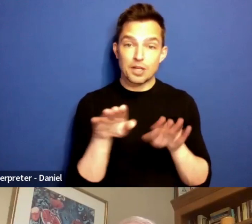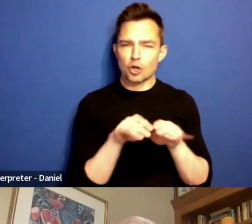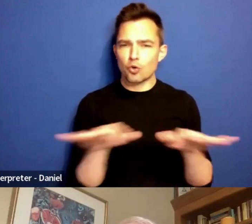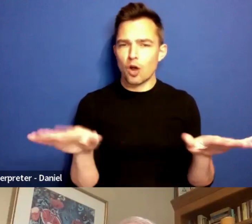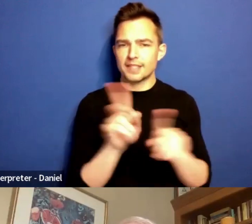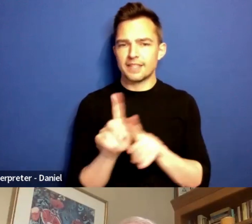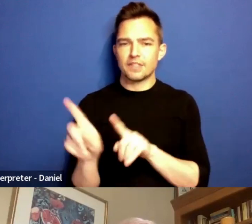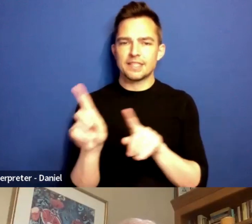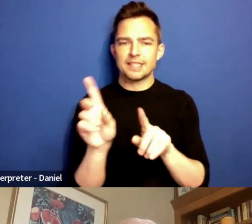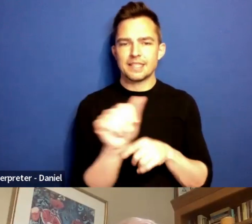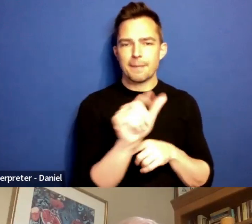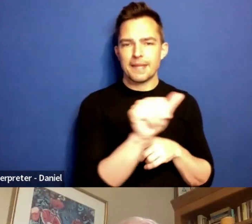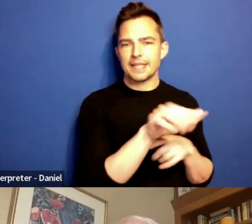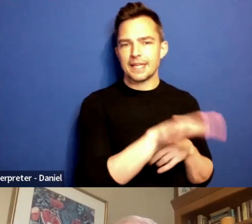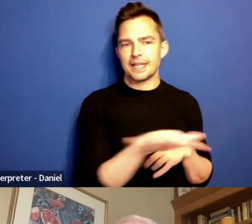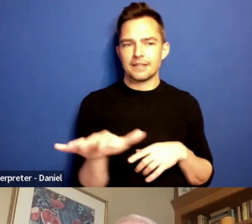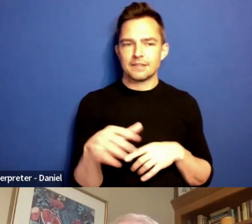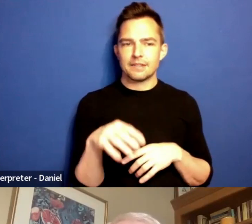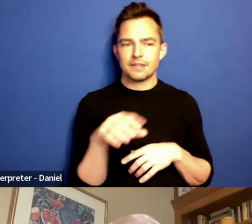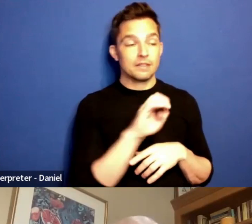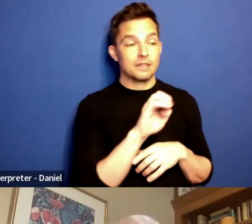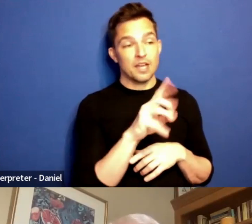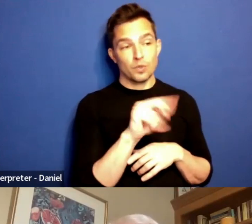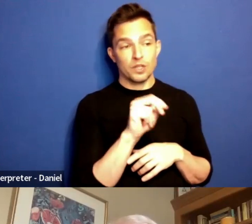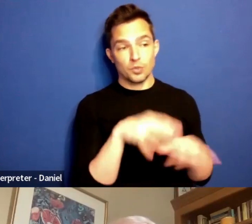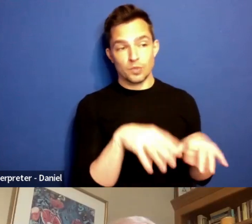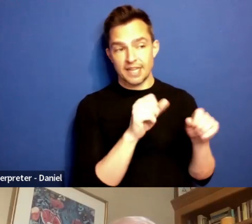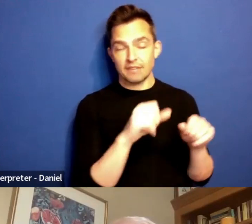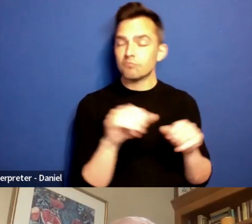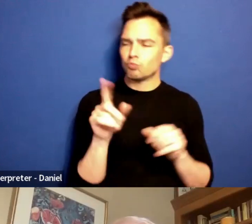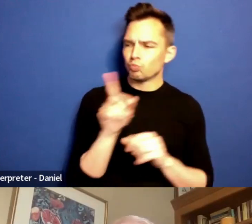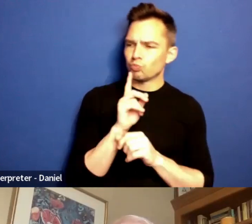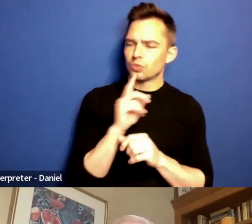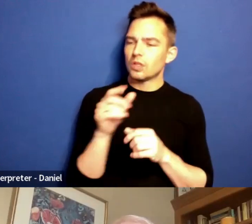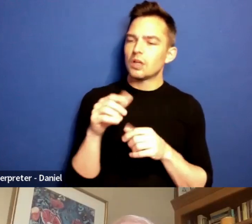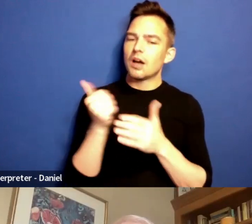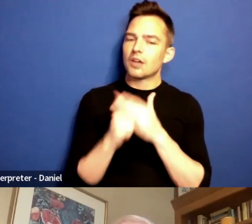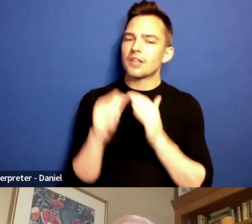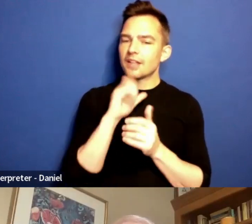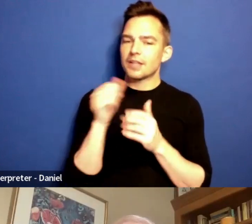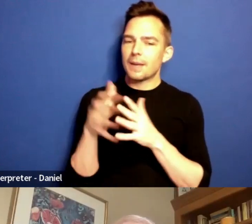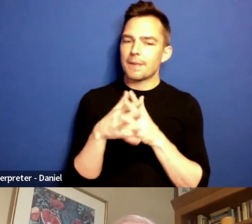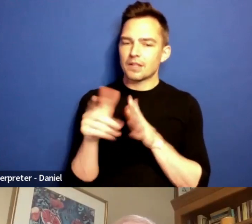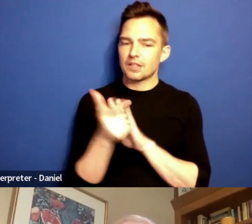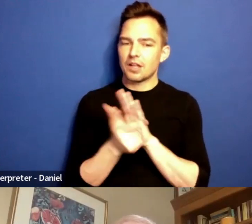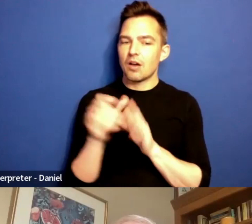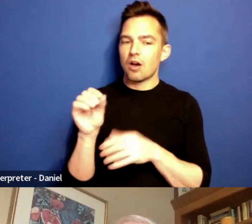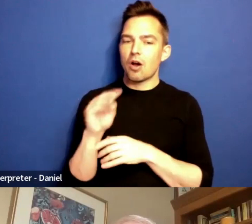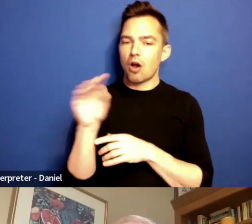that question is no, I'm not aware of an Ombudsman Program for brain injury waivers or just